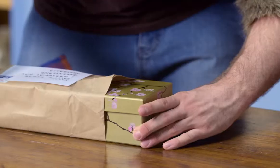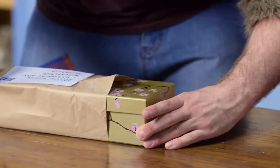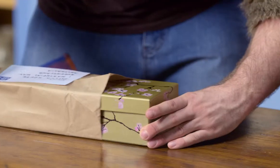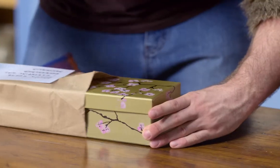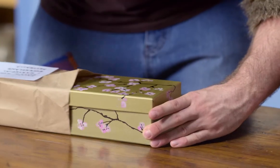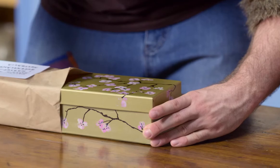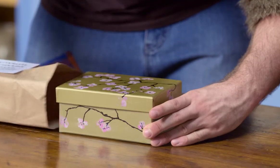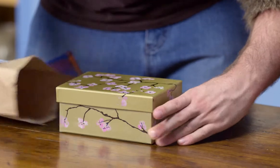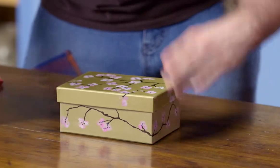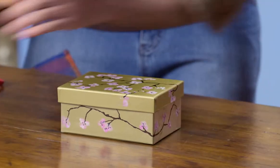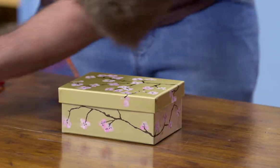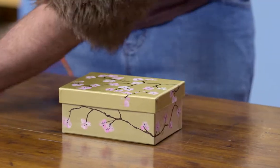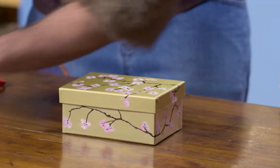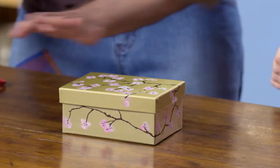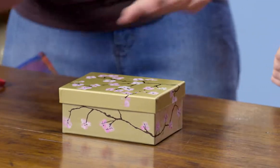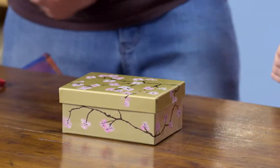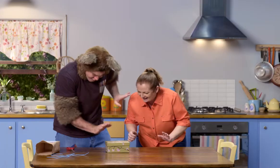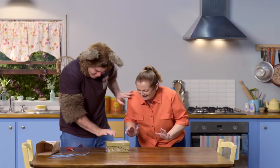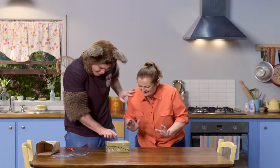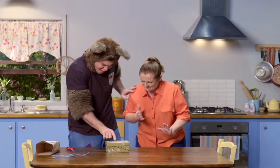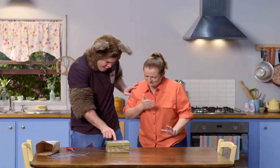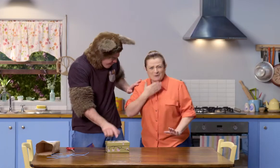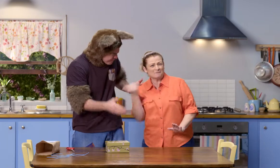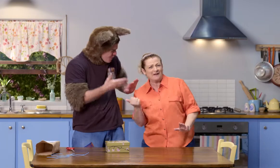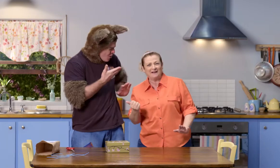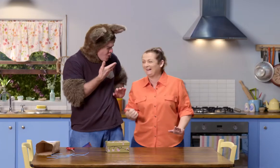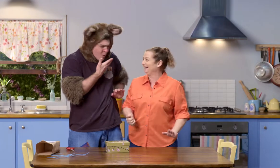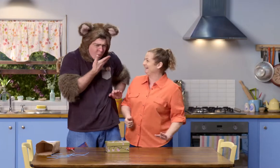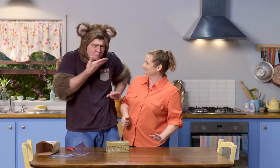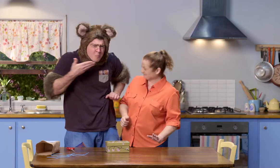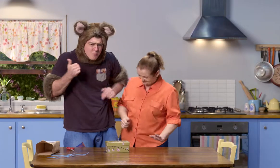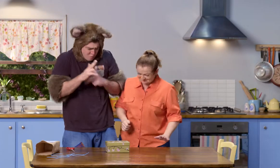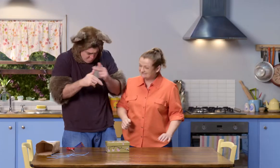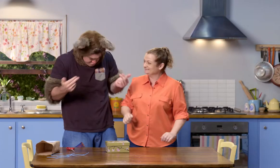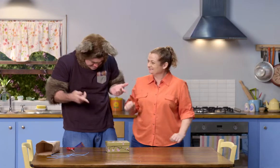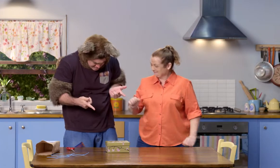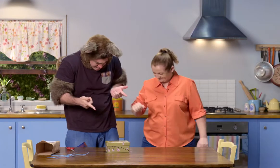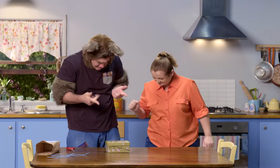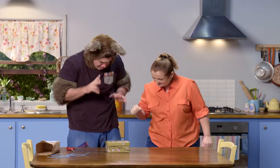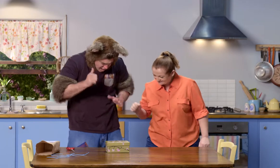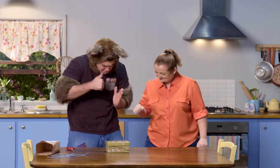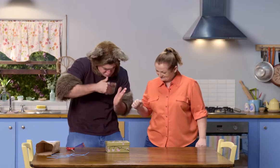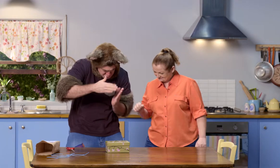Oh, that's beautiful. Wow! Oh, that's so lovely. What a beautiful gift.